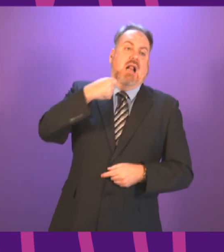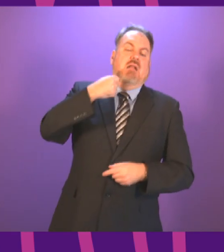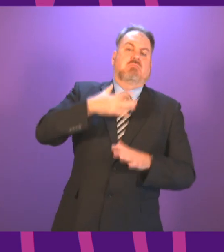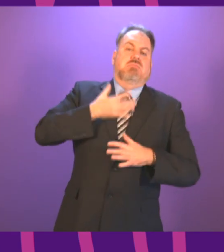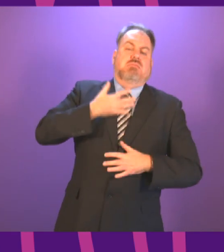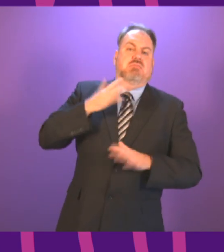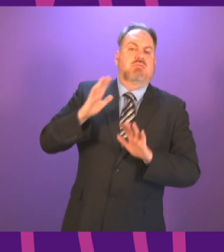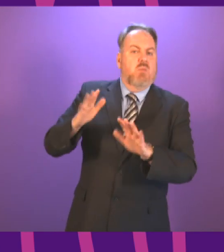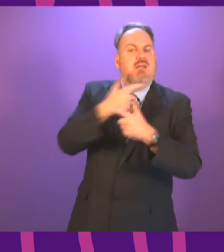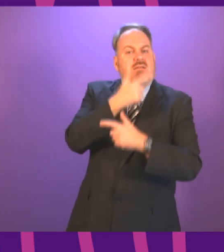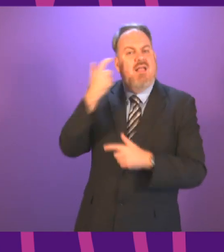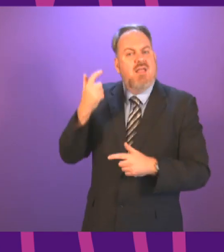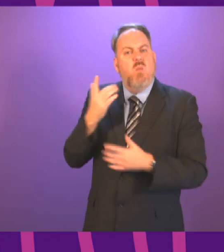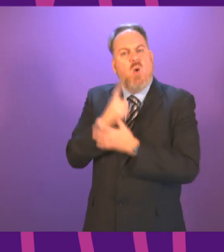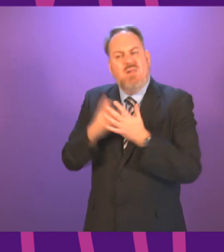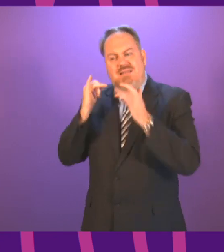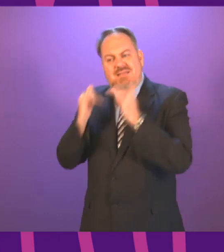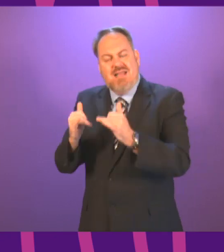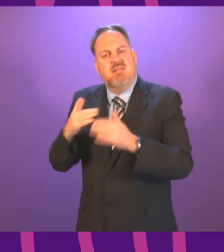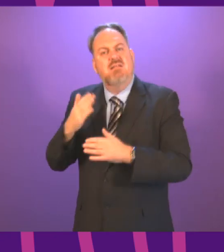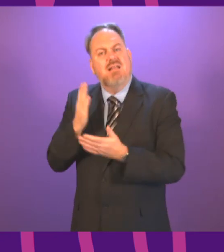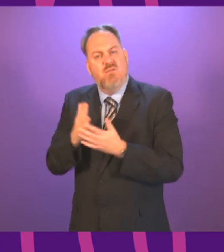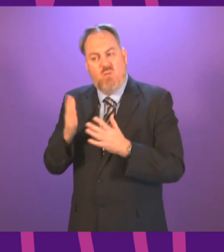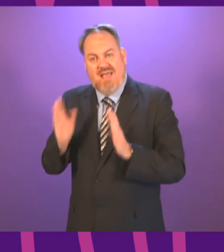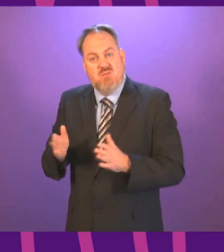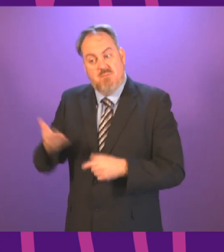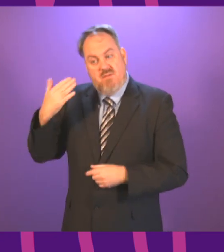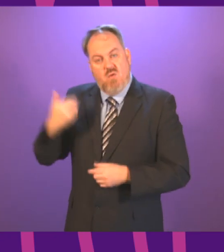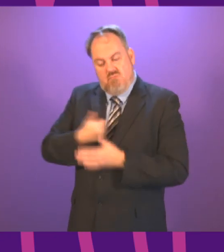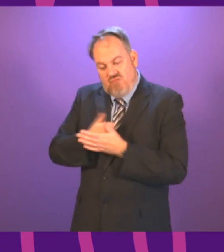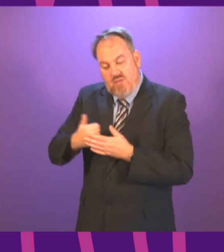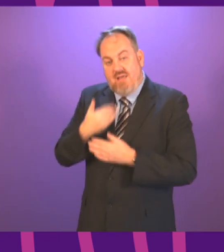Previously, regular testing was being carried out, I think, every four days. Now, whether